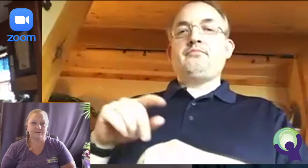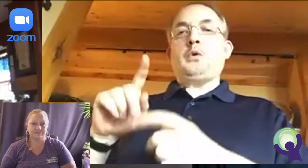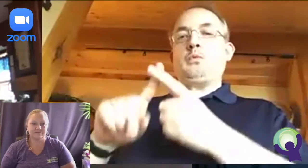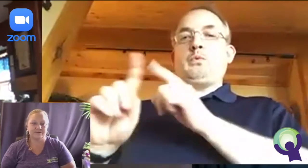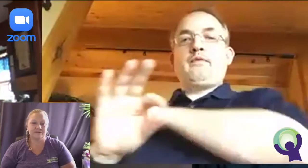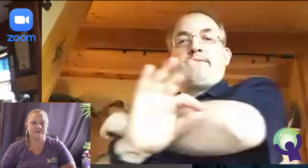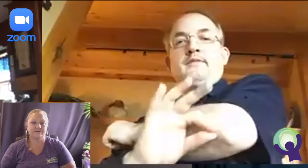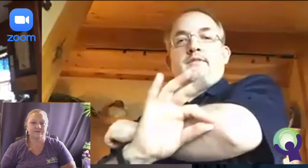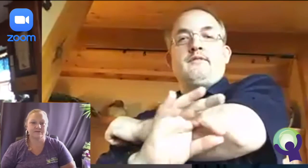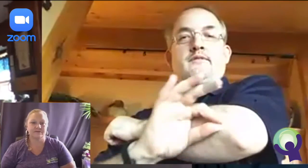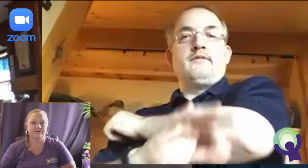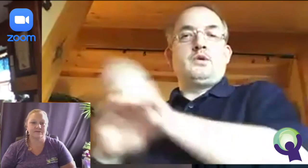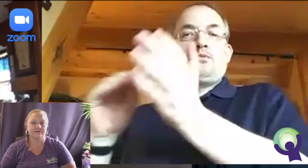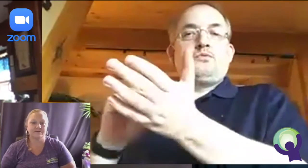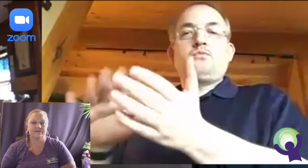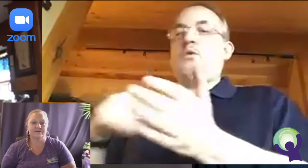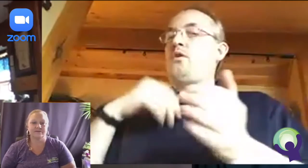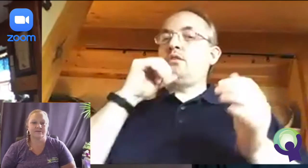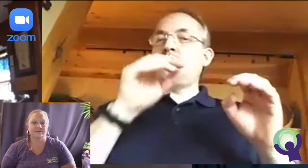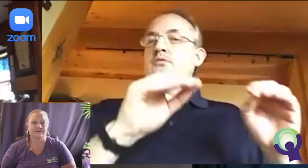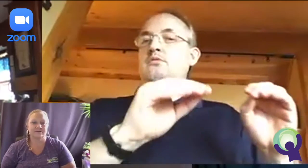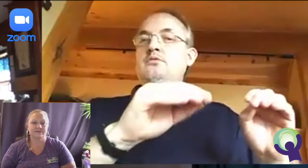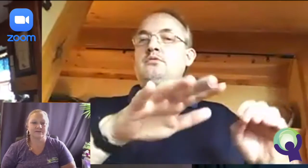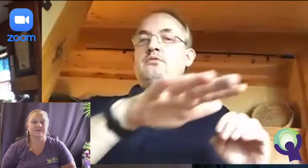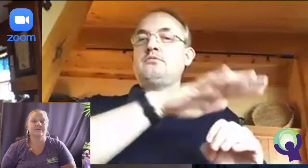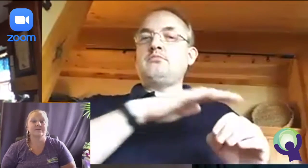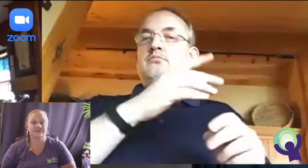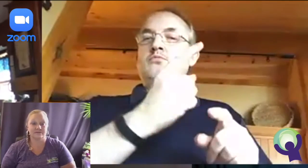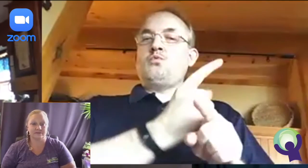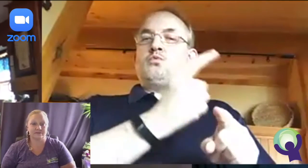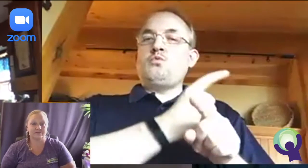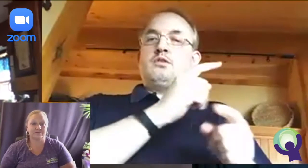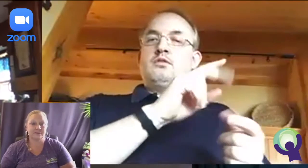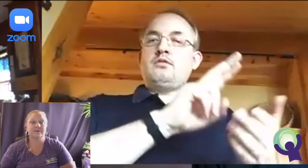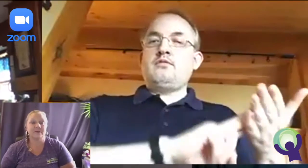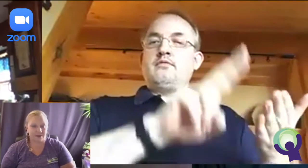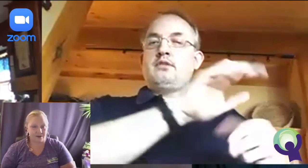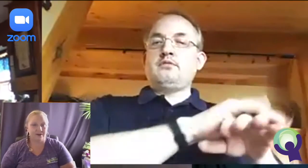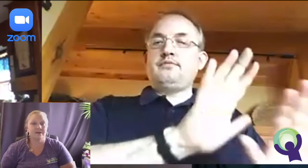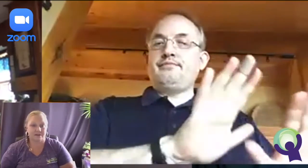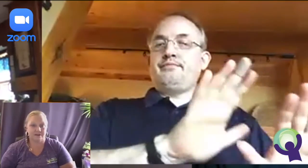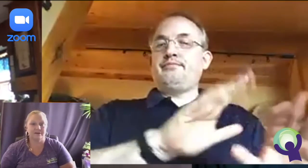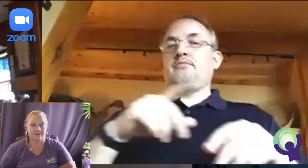Gallaudet University, worked with students from other countries and so those students